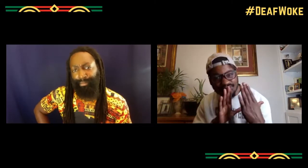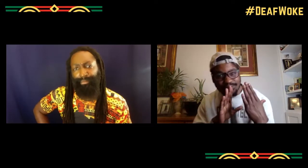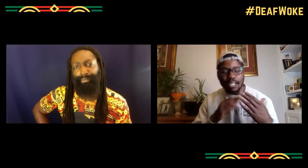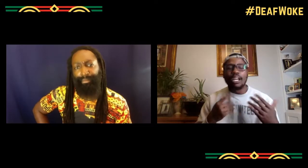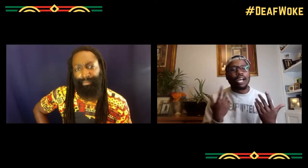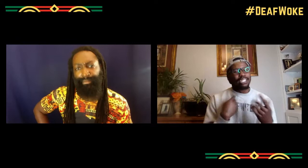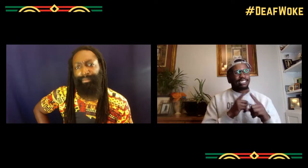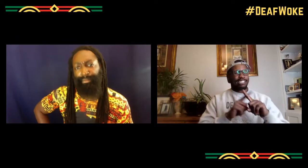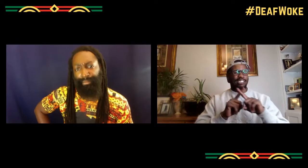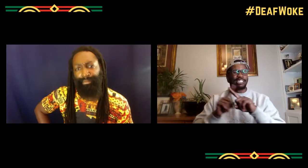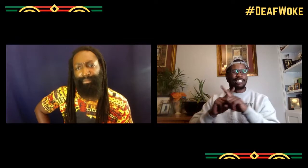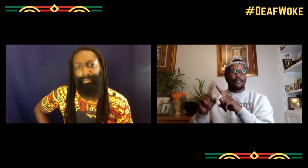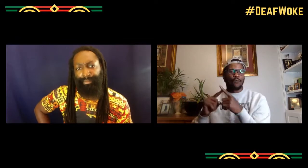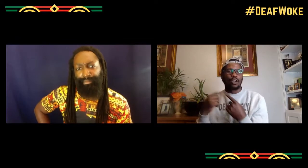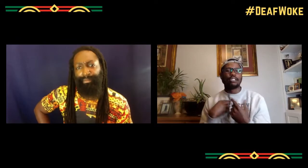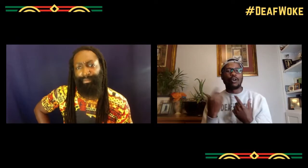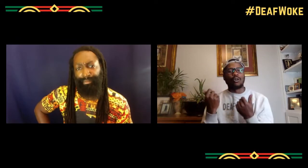that love or is it more tough, raw.